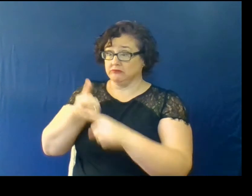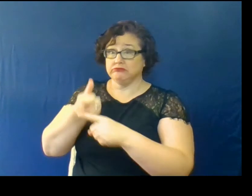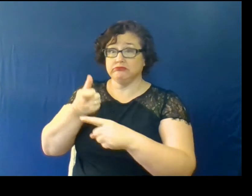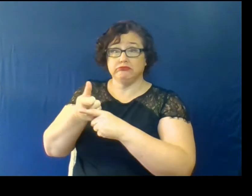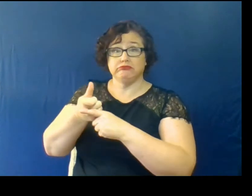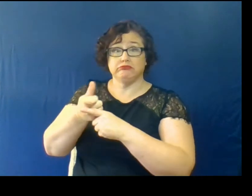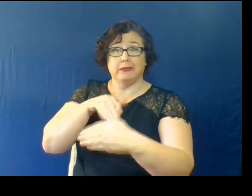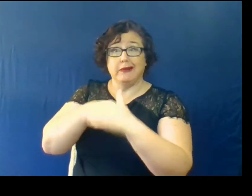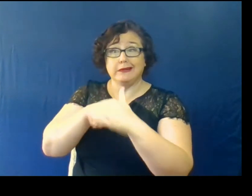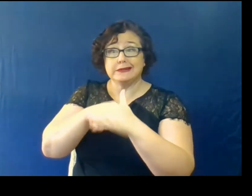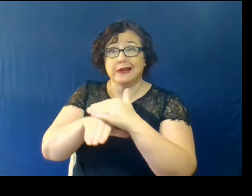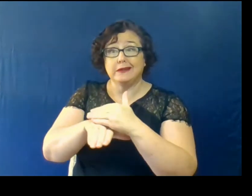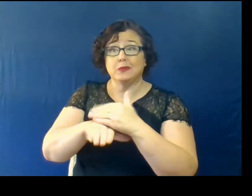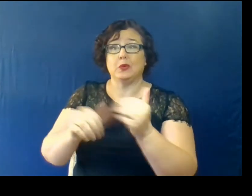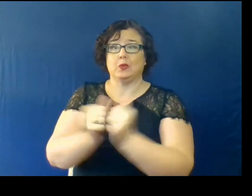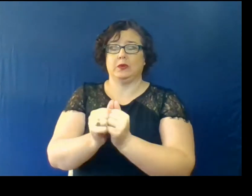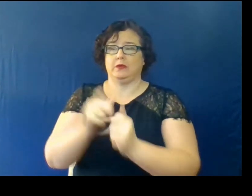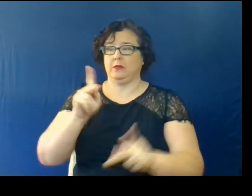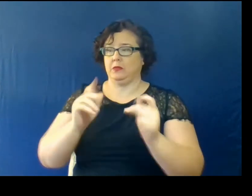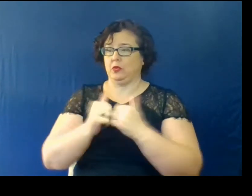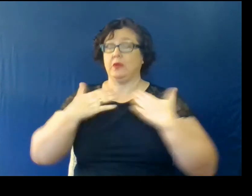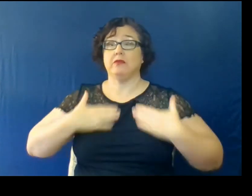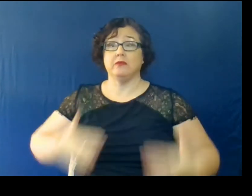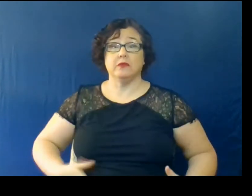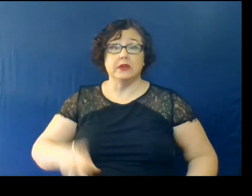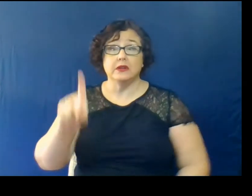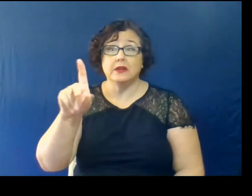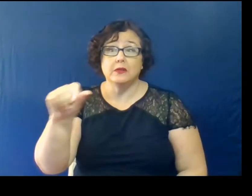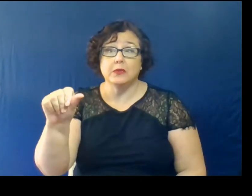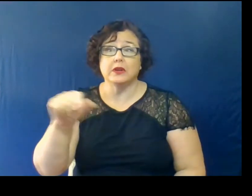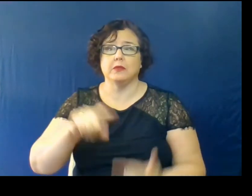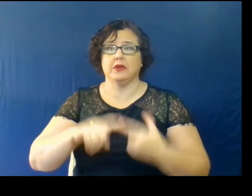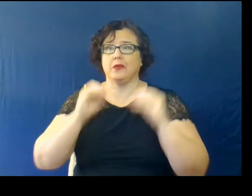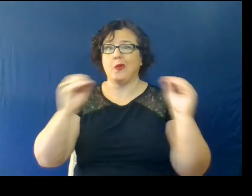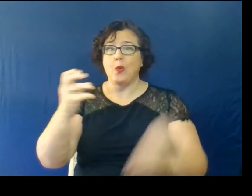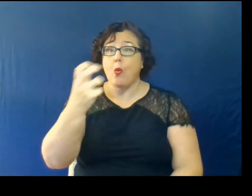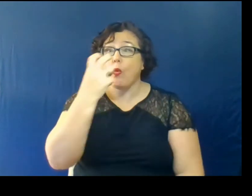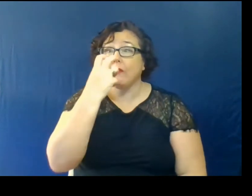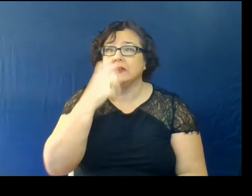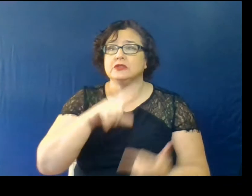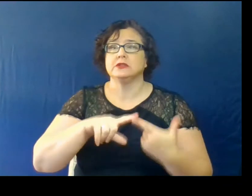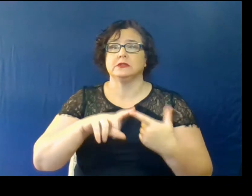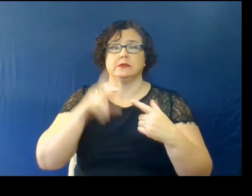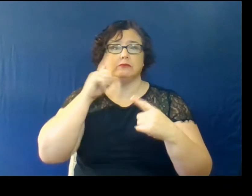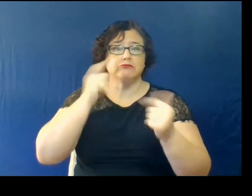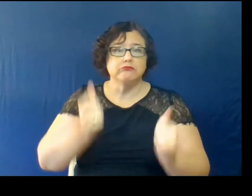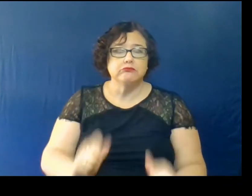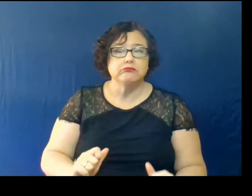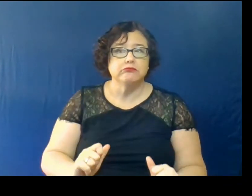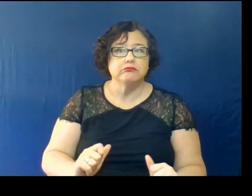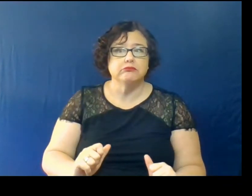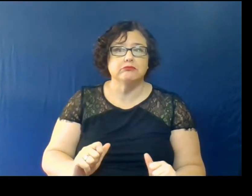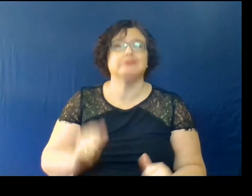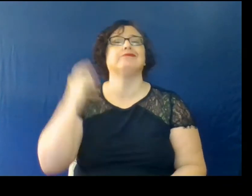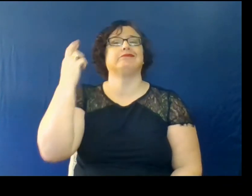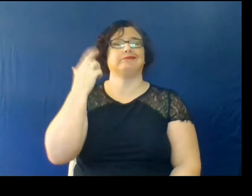disabilities? What about people with low vision or who are blind? And that's the reason why I wanted